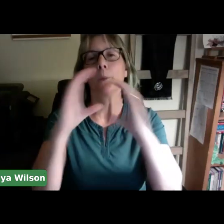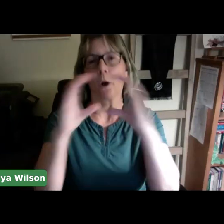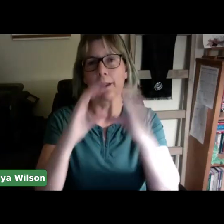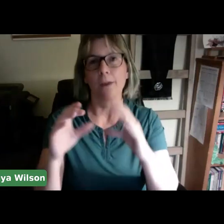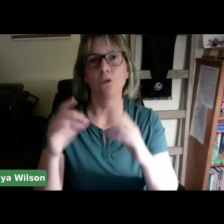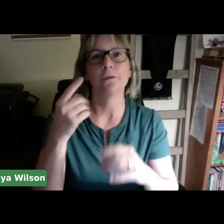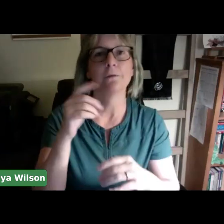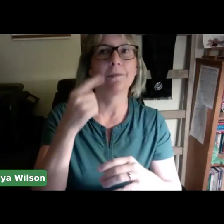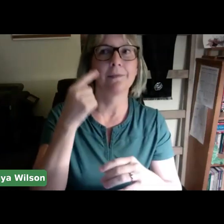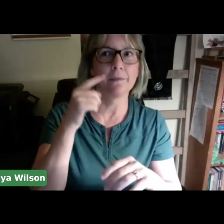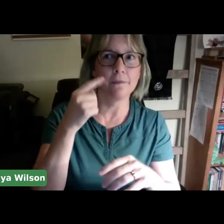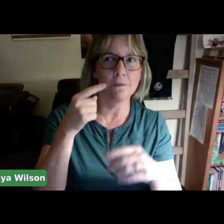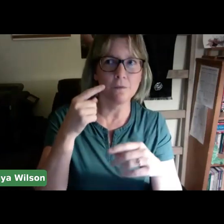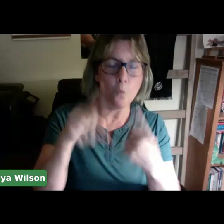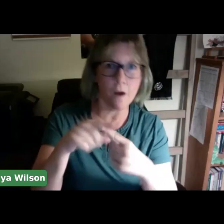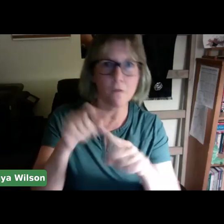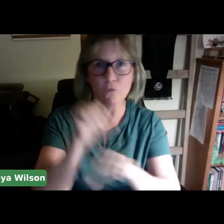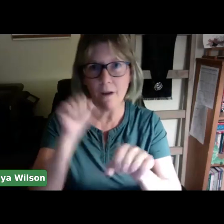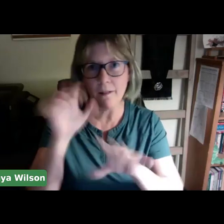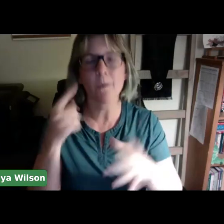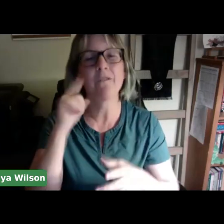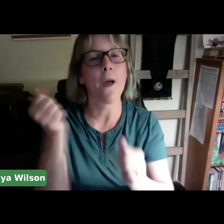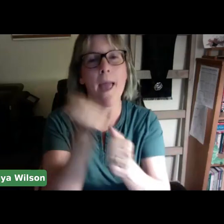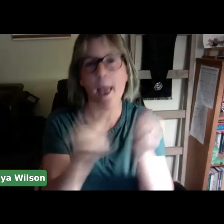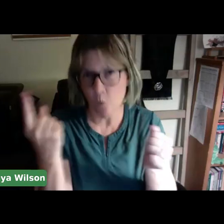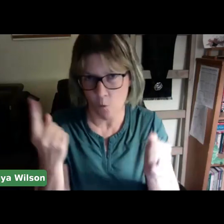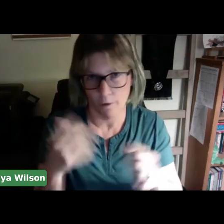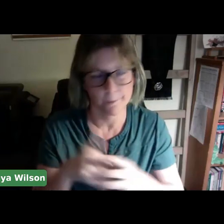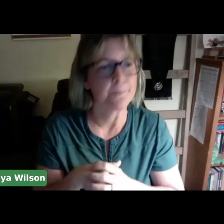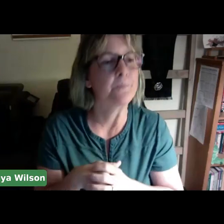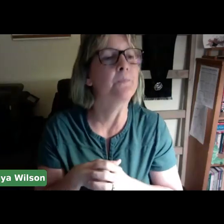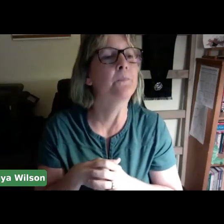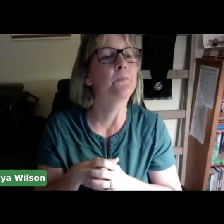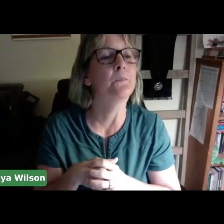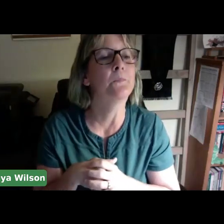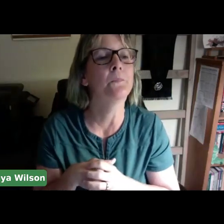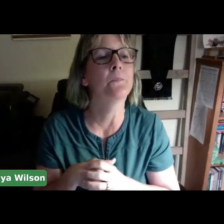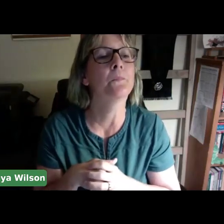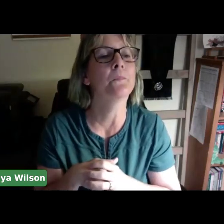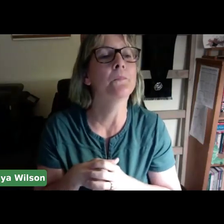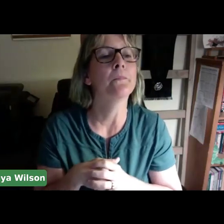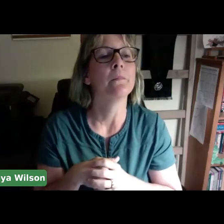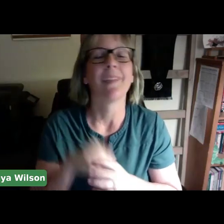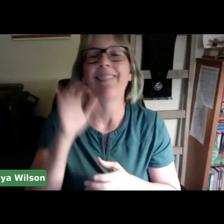On the rock or in the rock gem. When rock climbing, you know, it's for everyone.